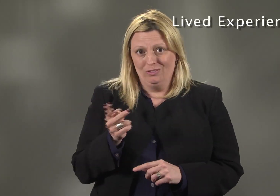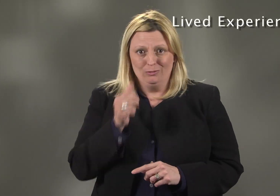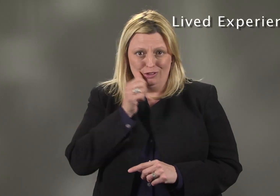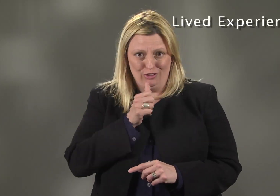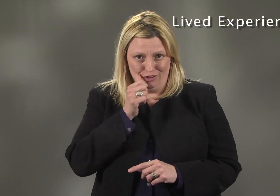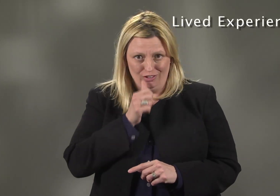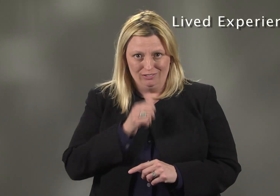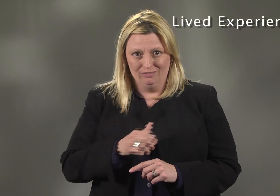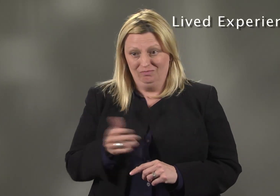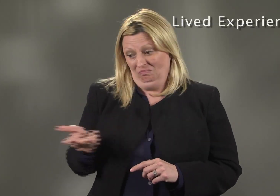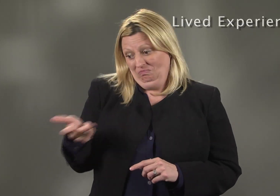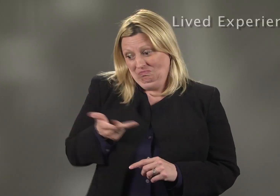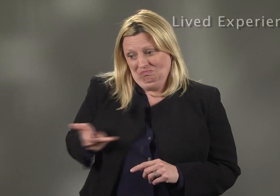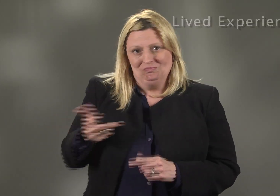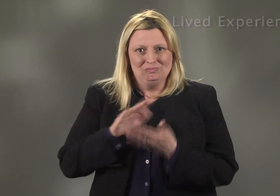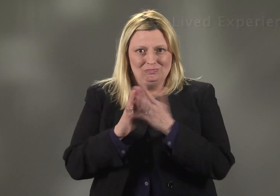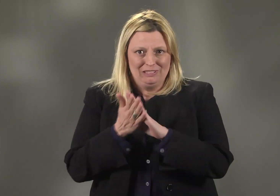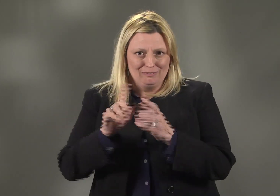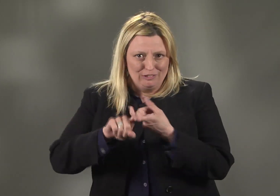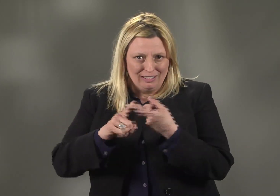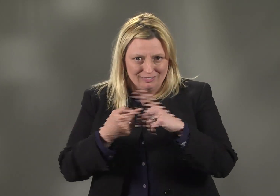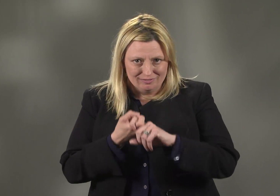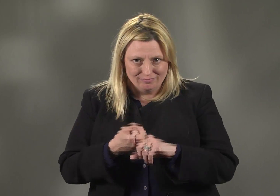Two of them were girls and I became friends with them.